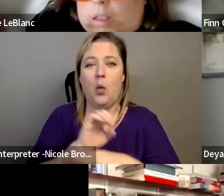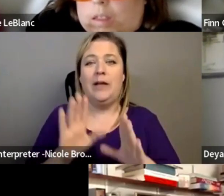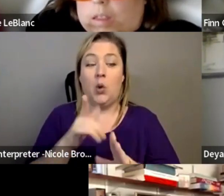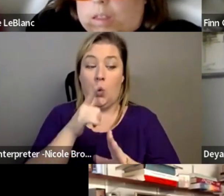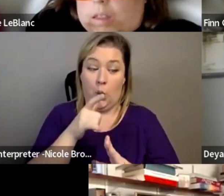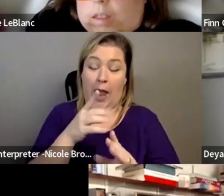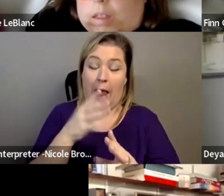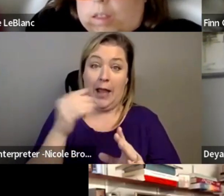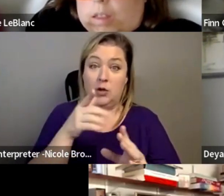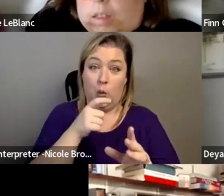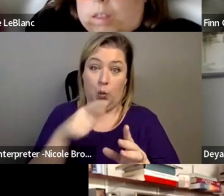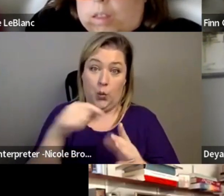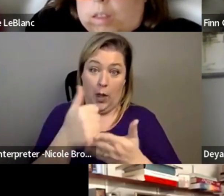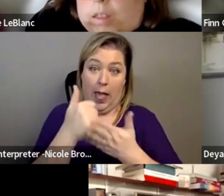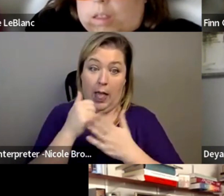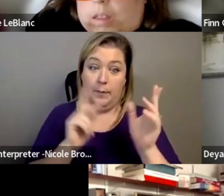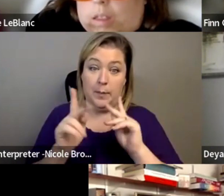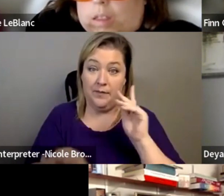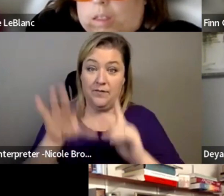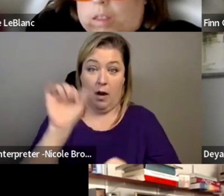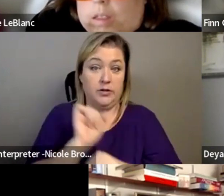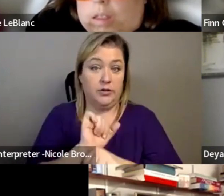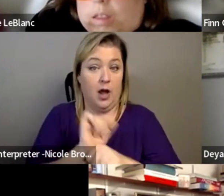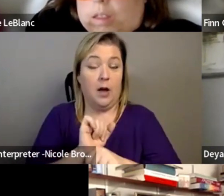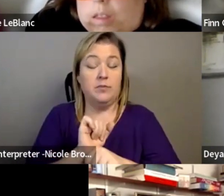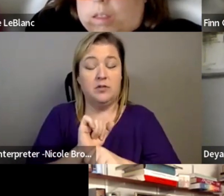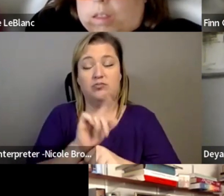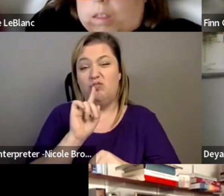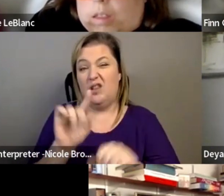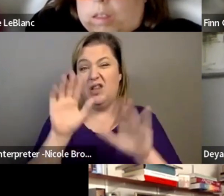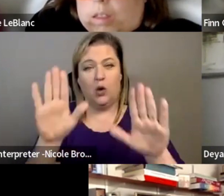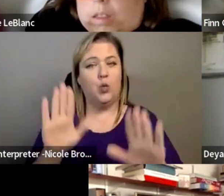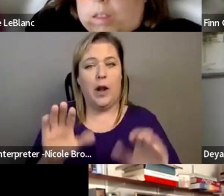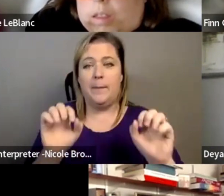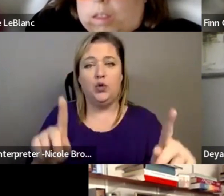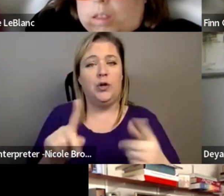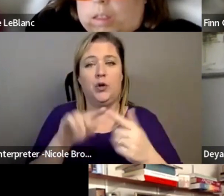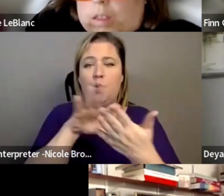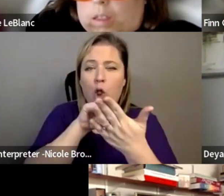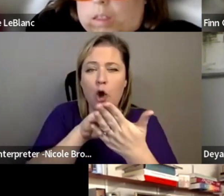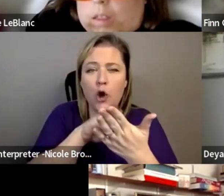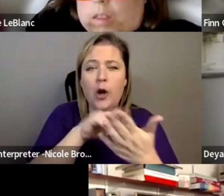will help people find jobs. It's a really great opportunity to learn what your rights are under